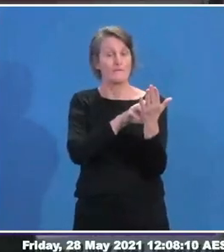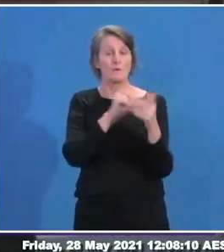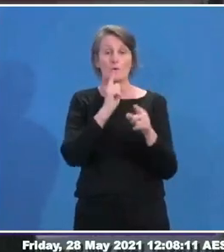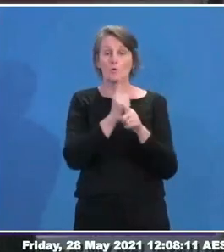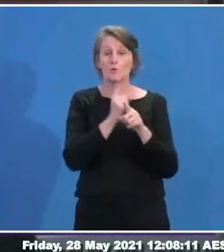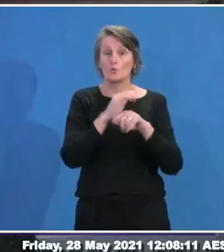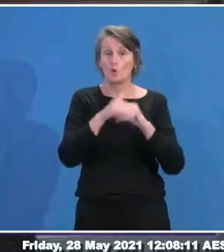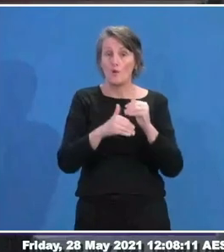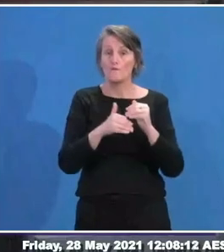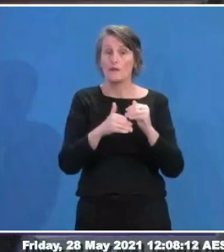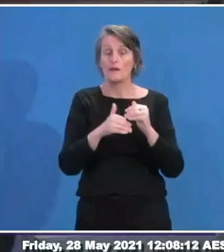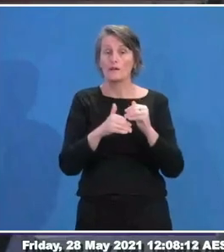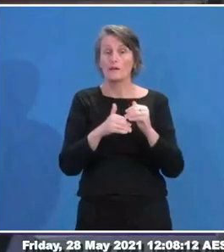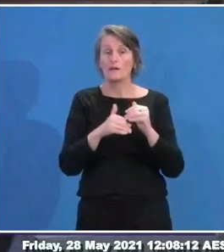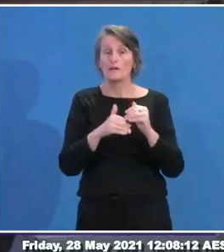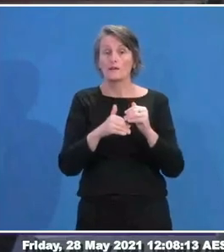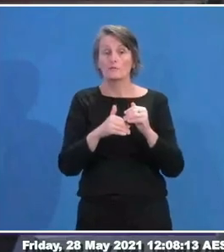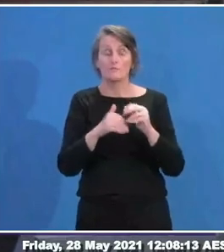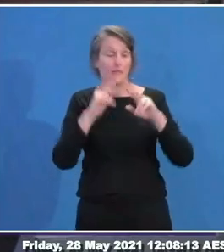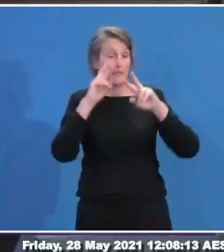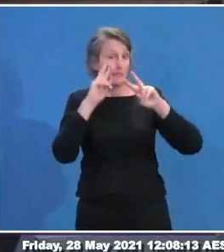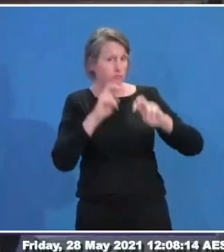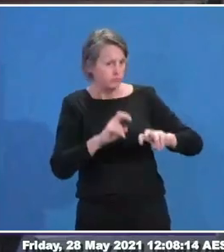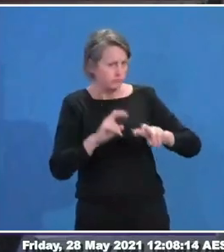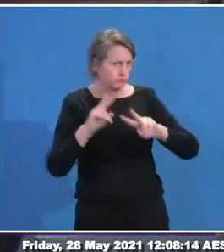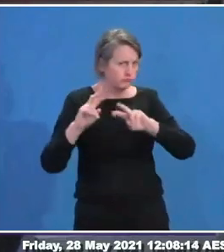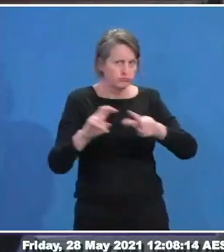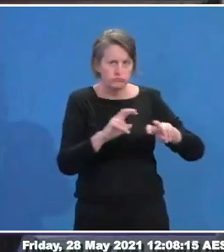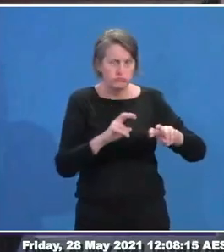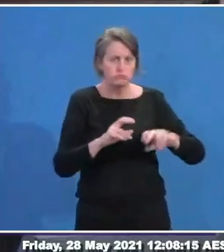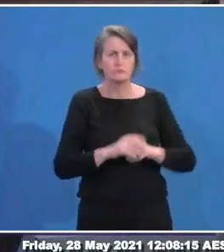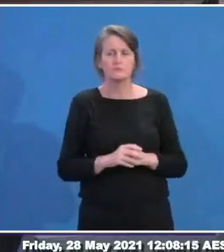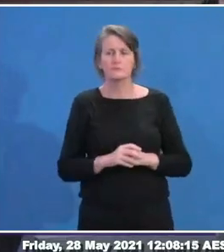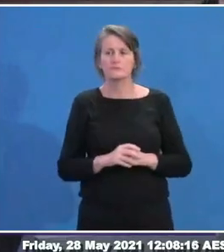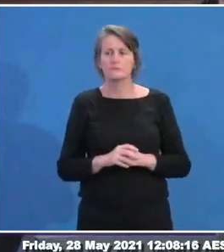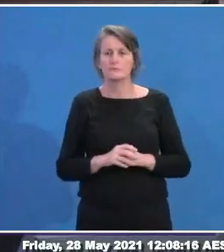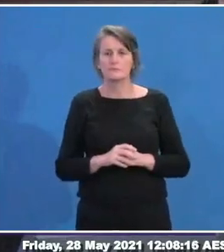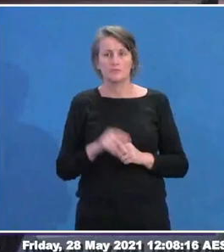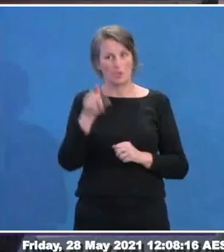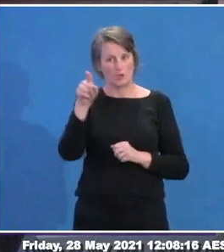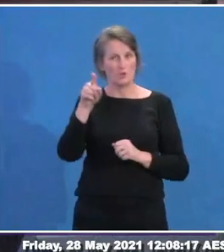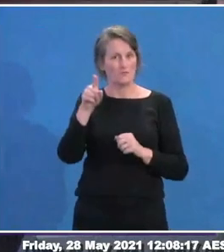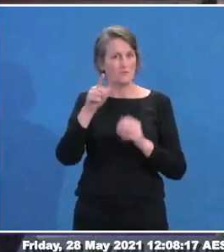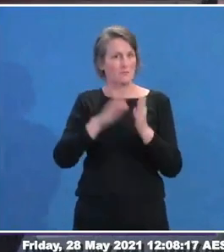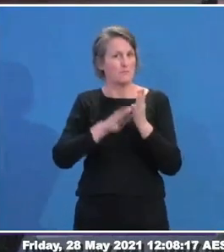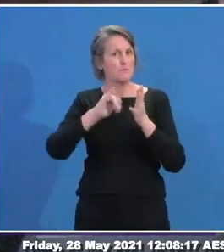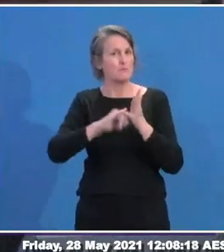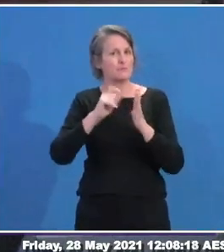investigation also found, and I assume too that is findings by Ms Piaud at least --- (overspeaking) --- MS CUDDIHY: Yes. Yes.